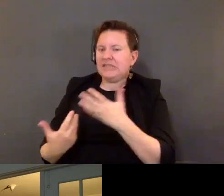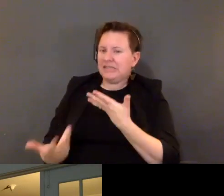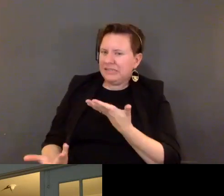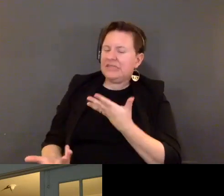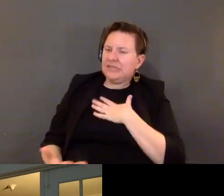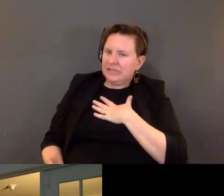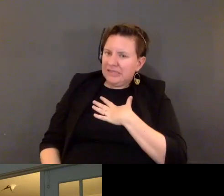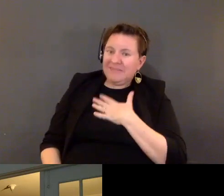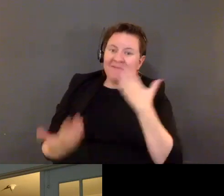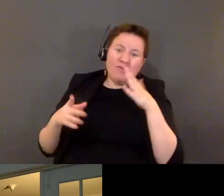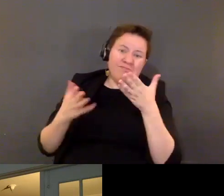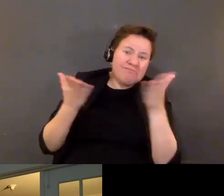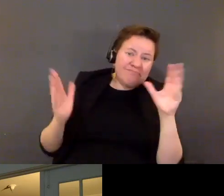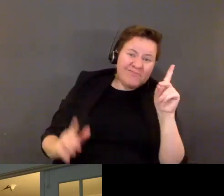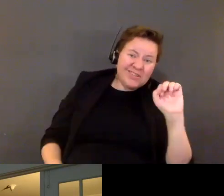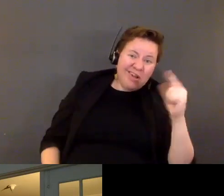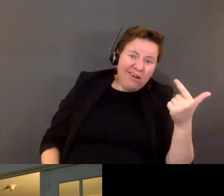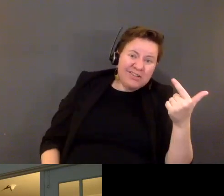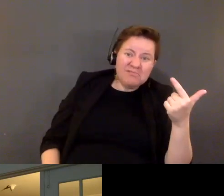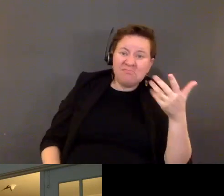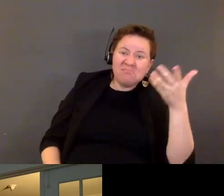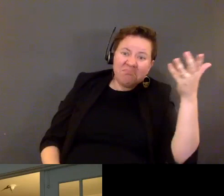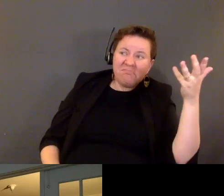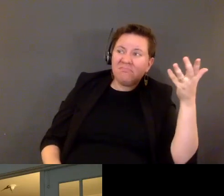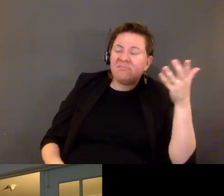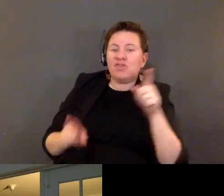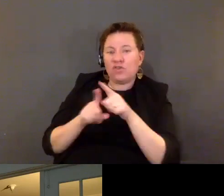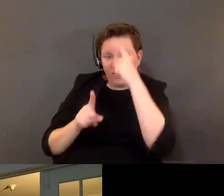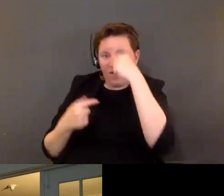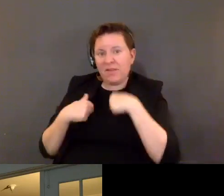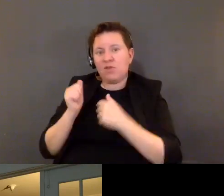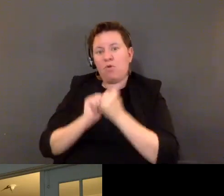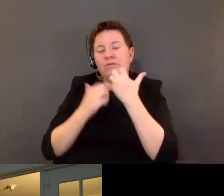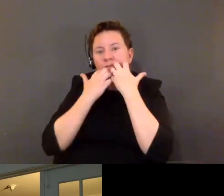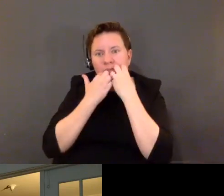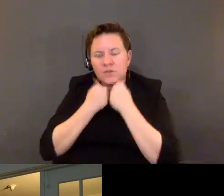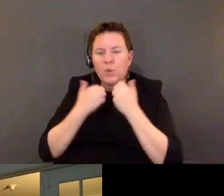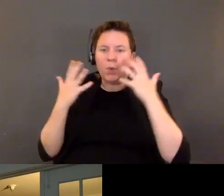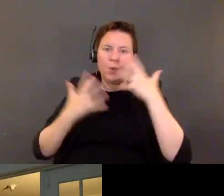you're out there done but it's also for me the most meaningful thing that's happening in any